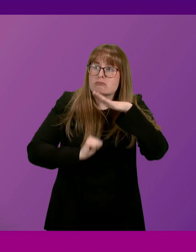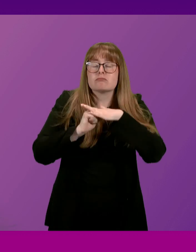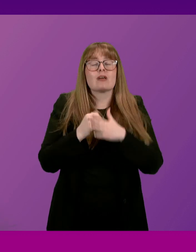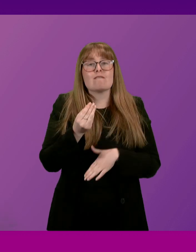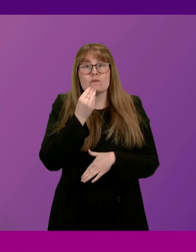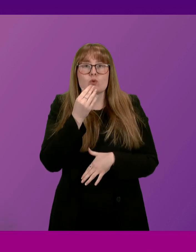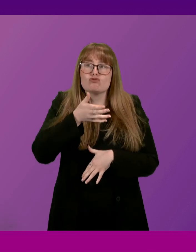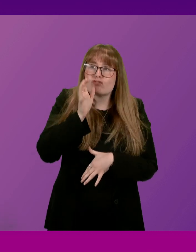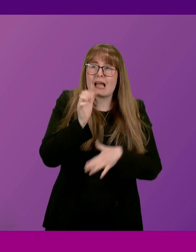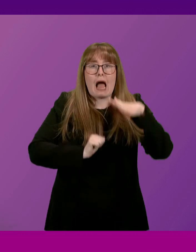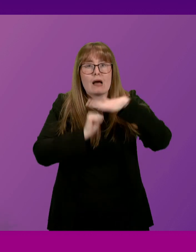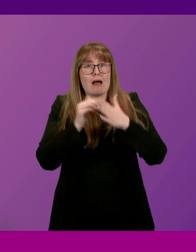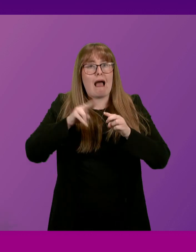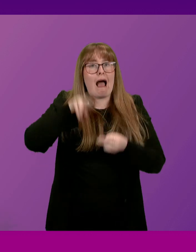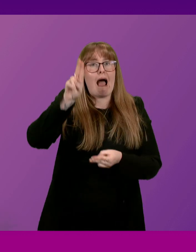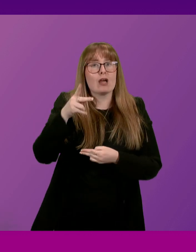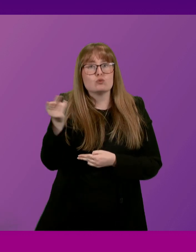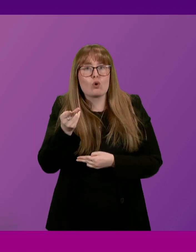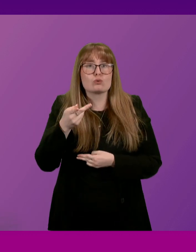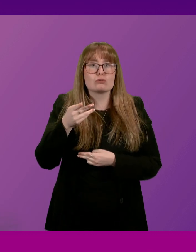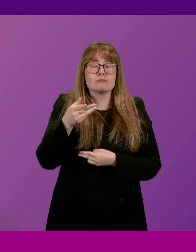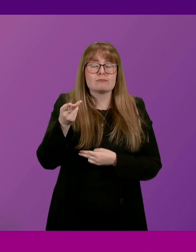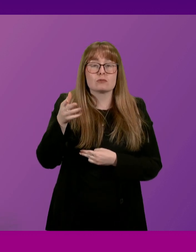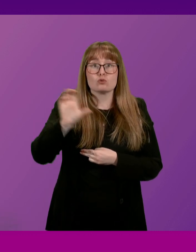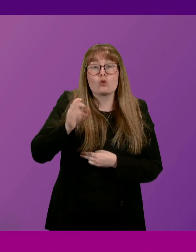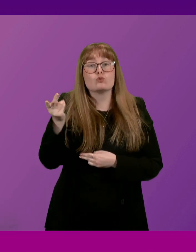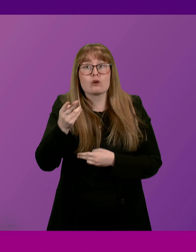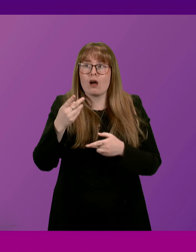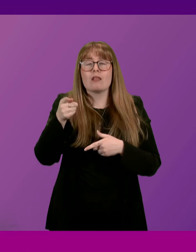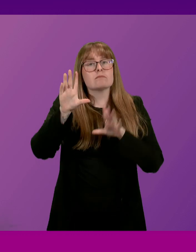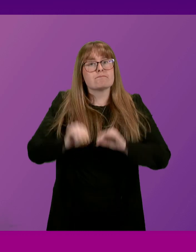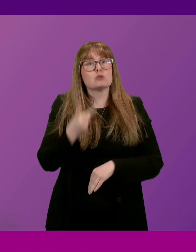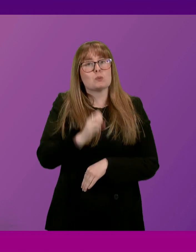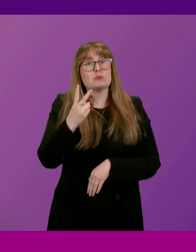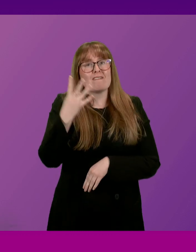sugar and salt. The consultation closed in May 2024, yet the Parliament is still waiting for